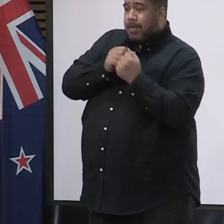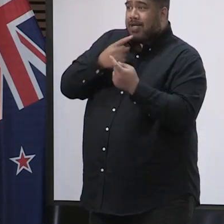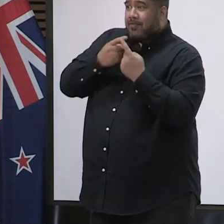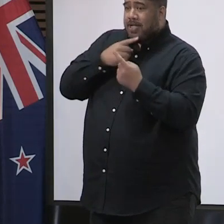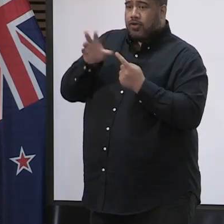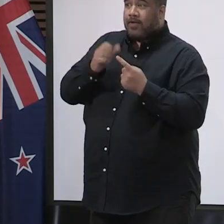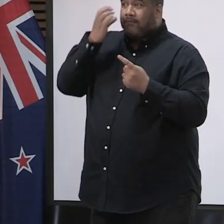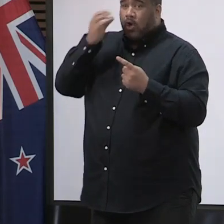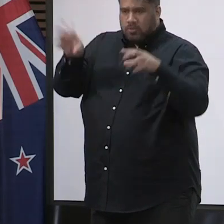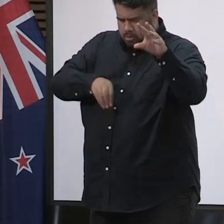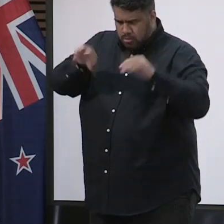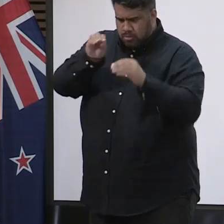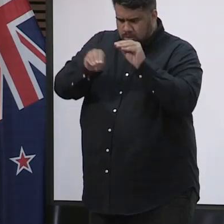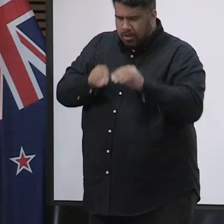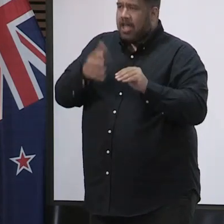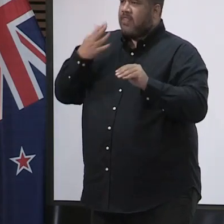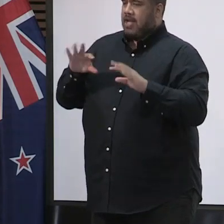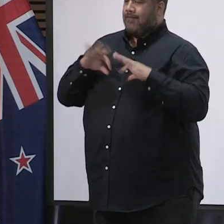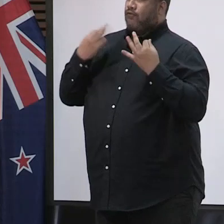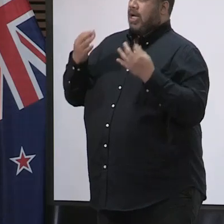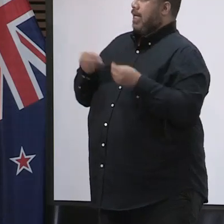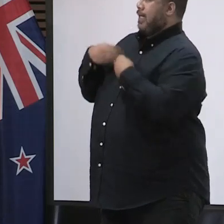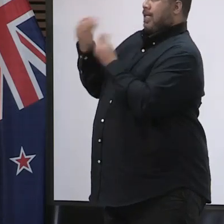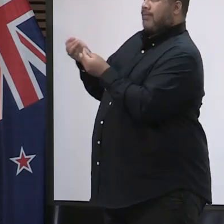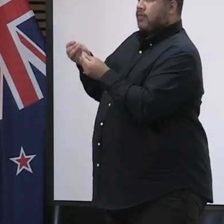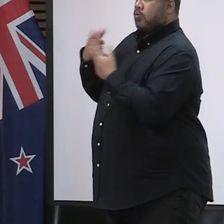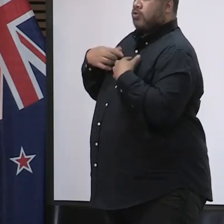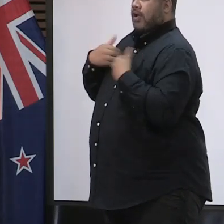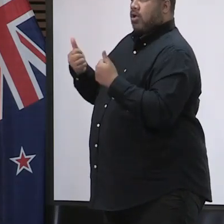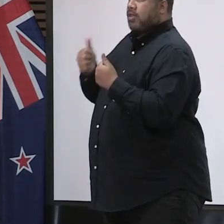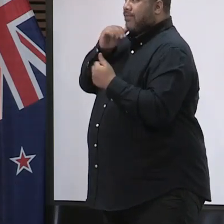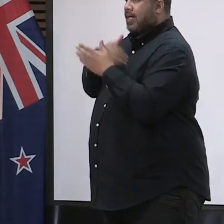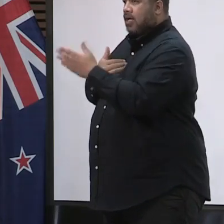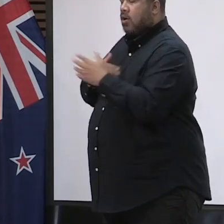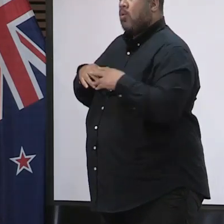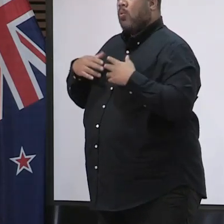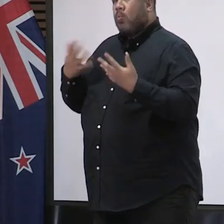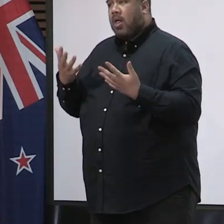make all the data that goes through the app just free? ASHLEY BLOOMFIELD: